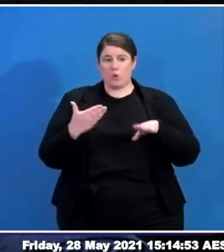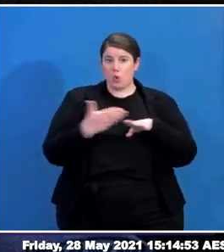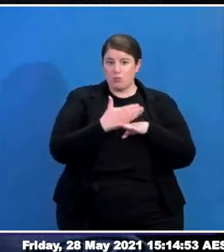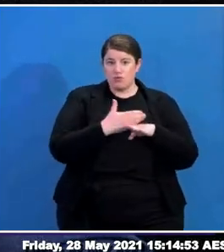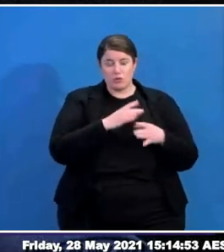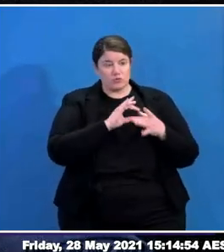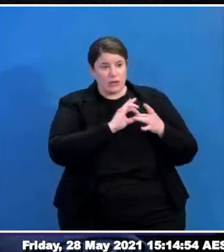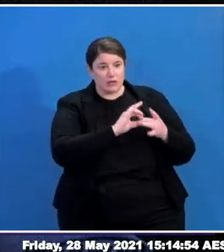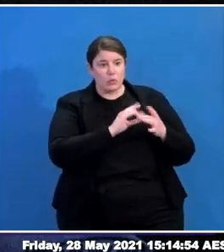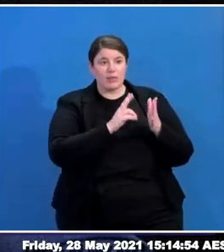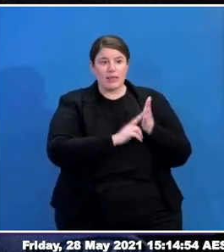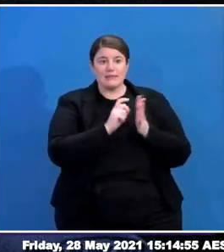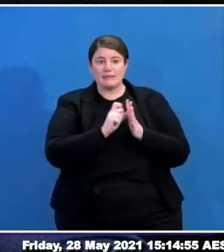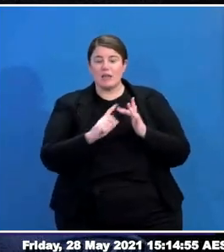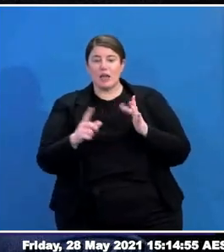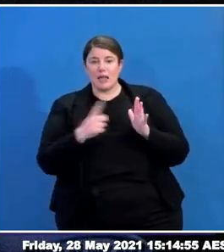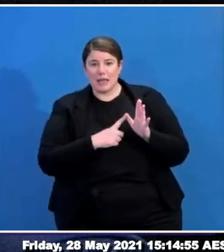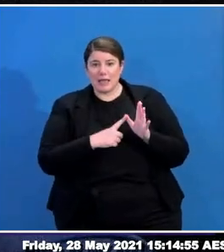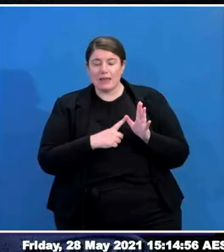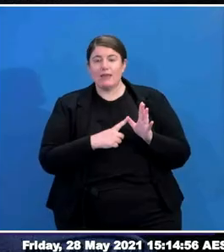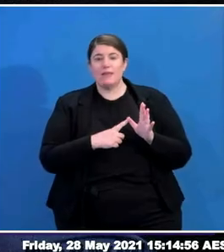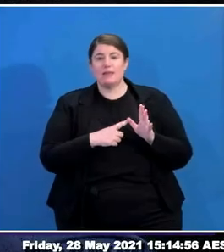the NDIA around these matters.